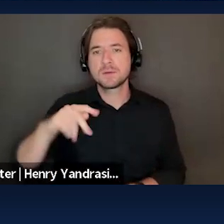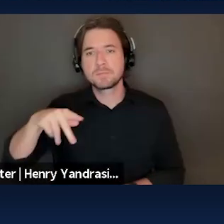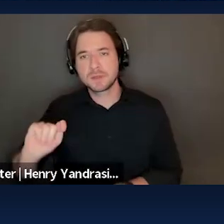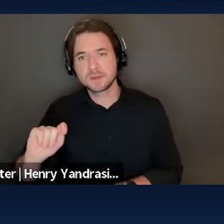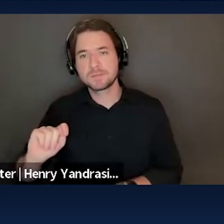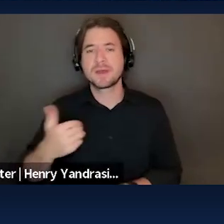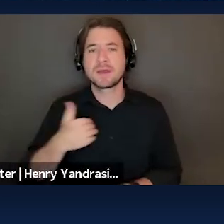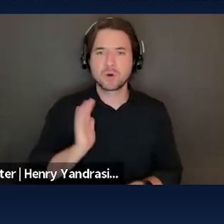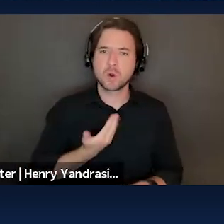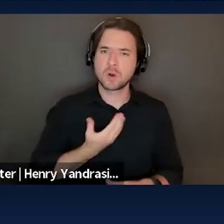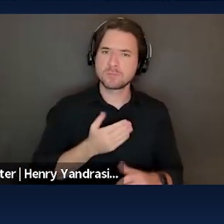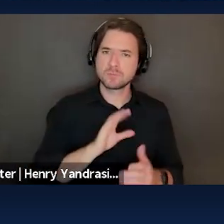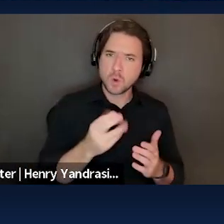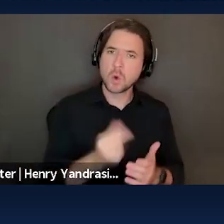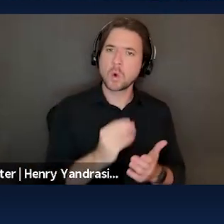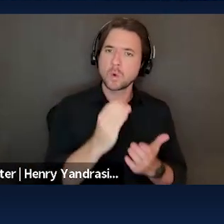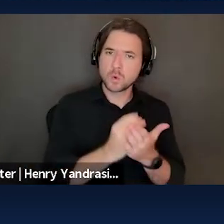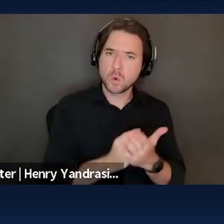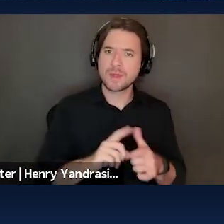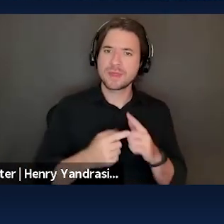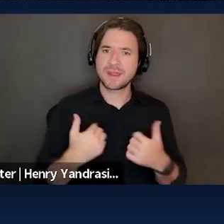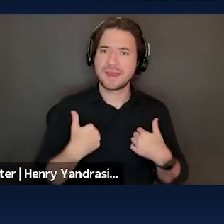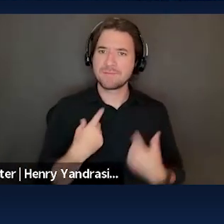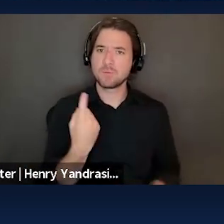But then, within our courses, we've embedded this 6-week experience.